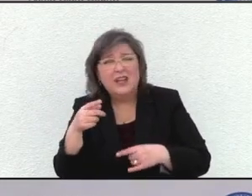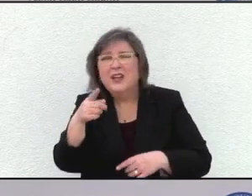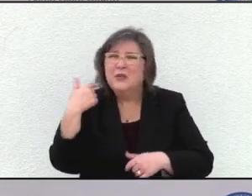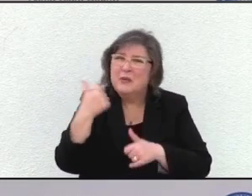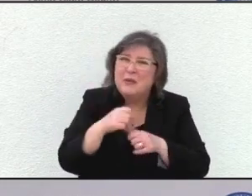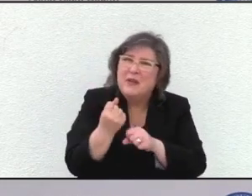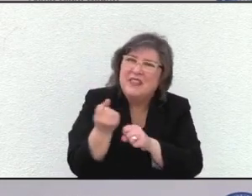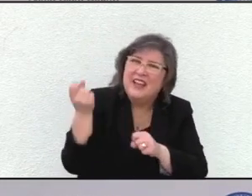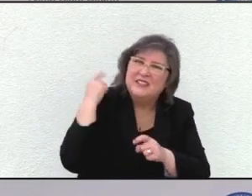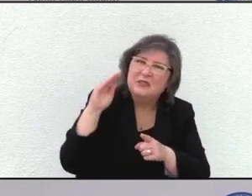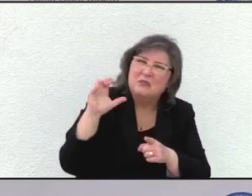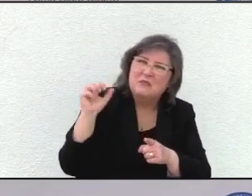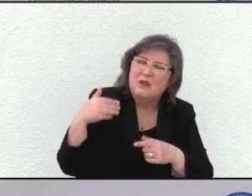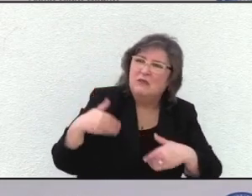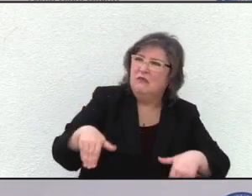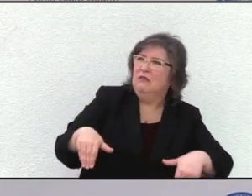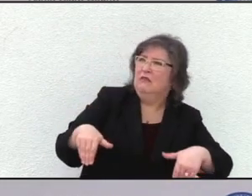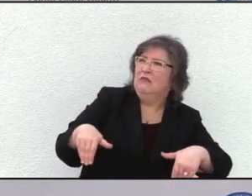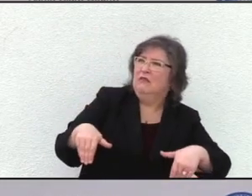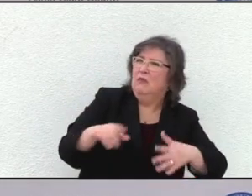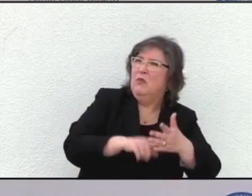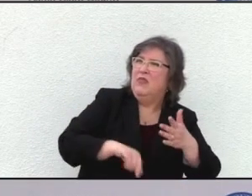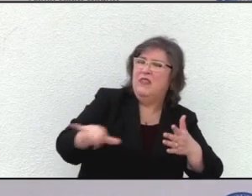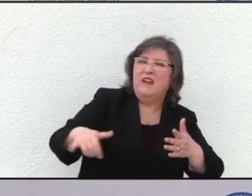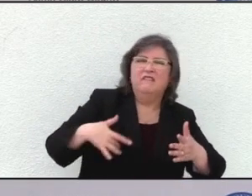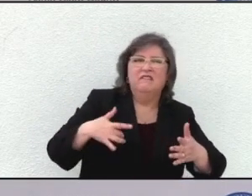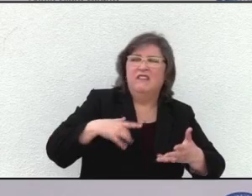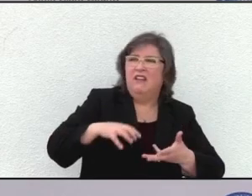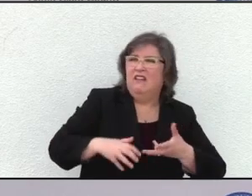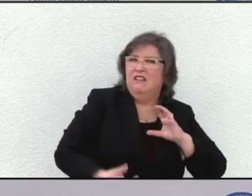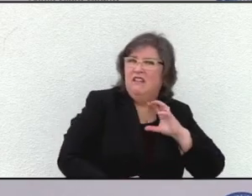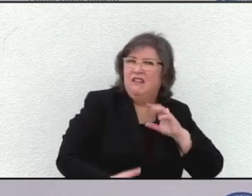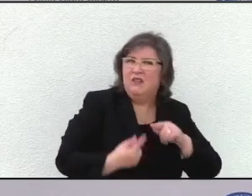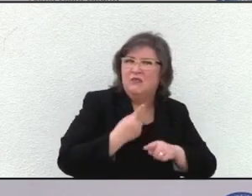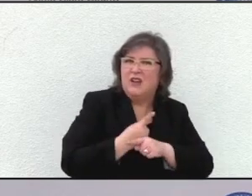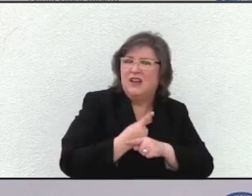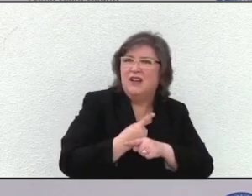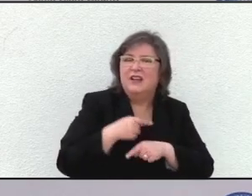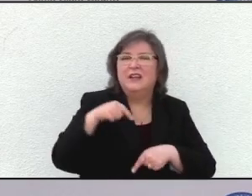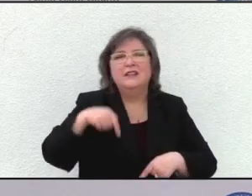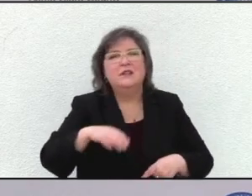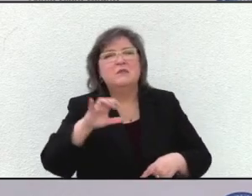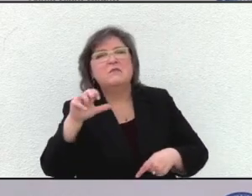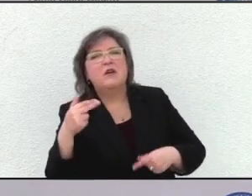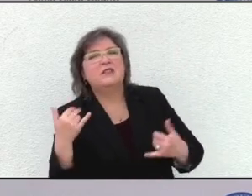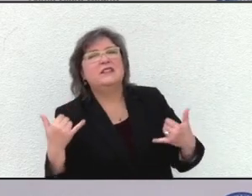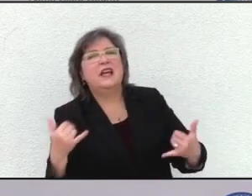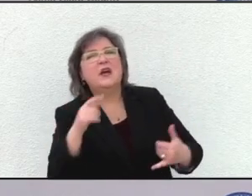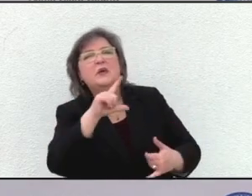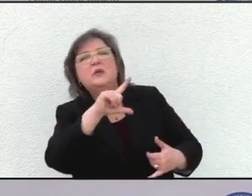be March once again, but this is not the same March that we experienced in 2020. This year